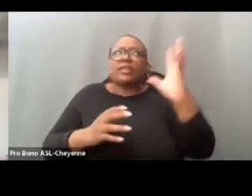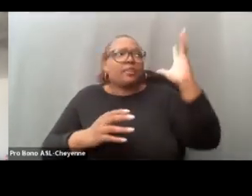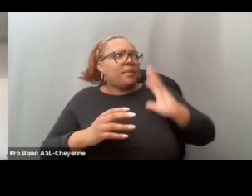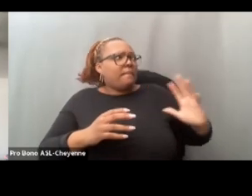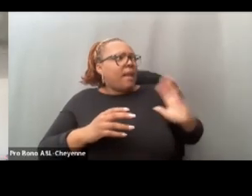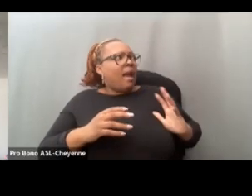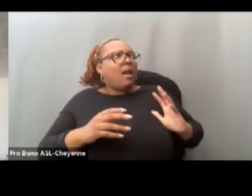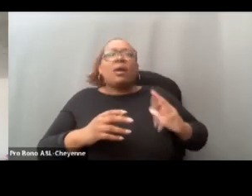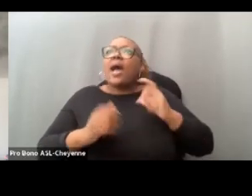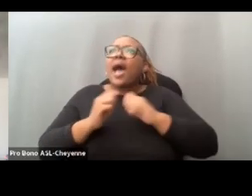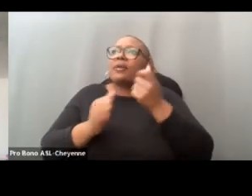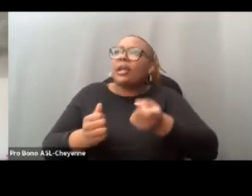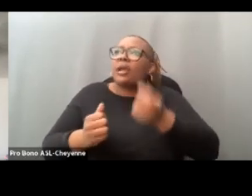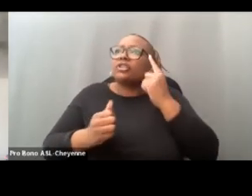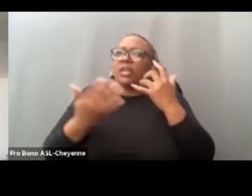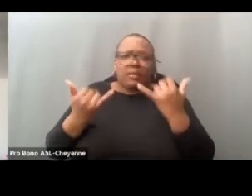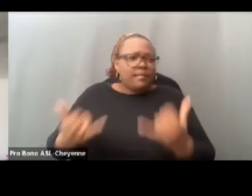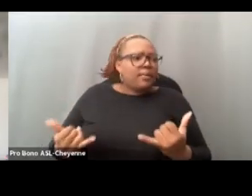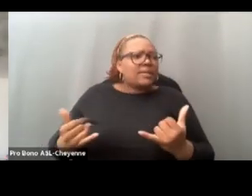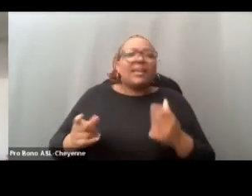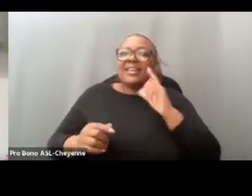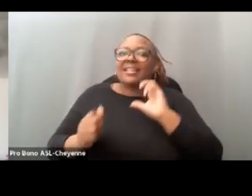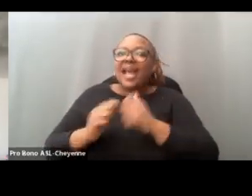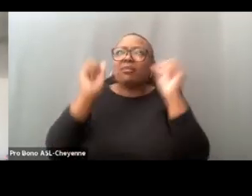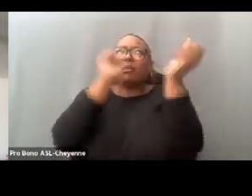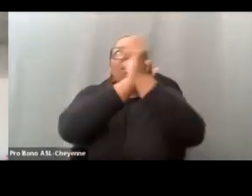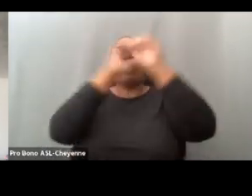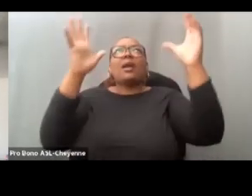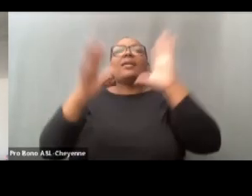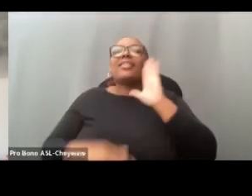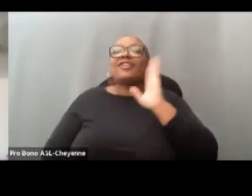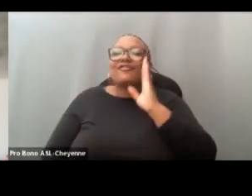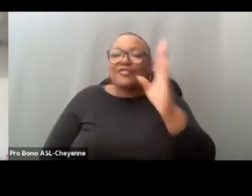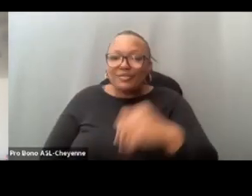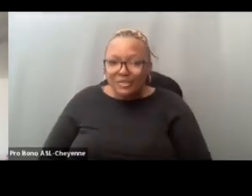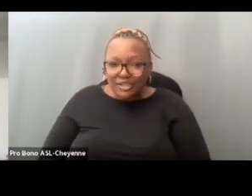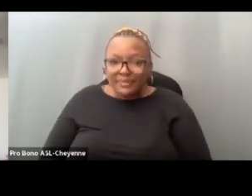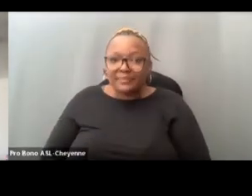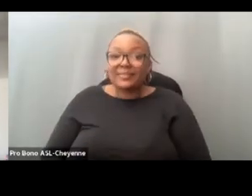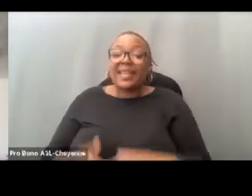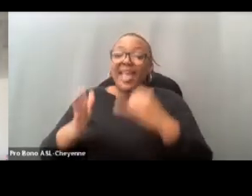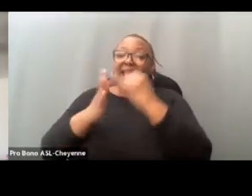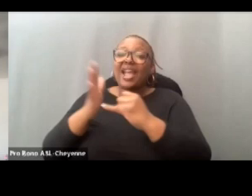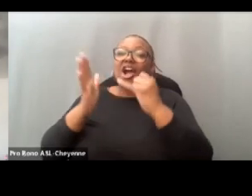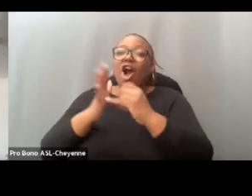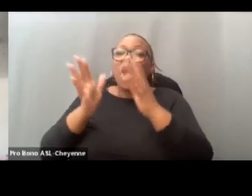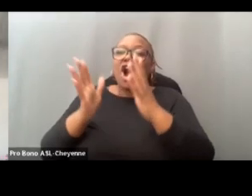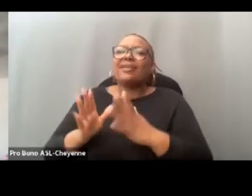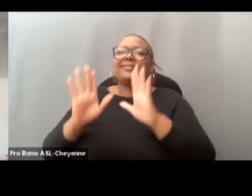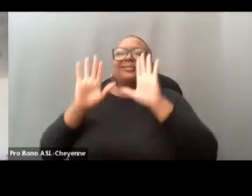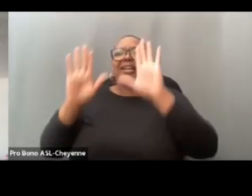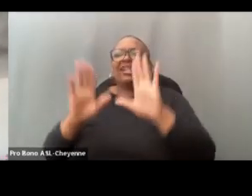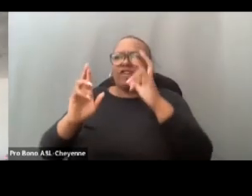It's how they understand their present. It's how they envision their future, and artists are greatly respected.